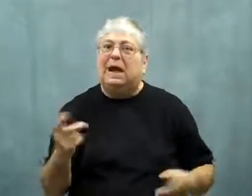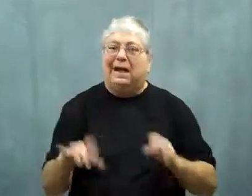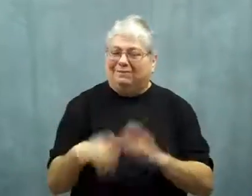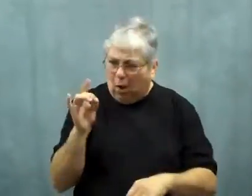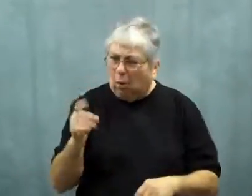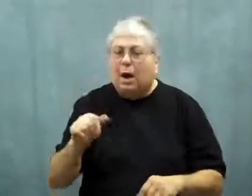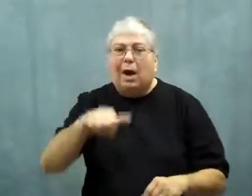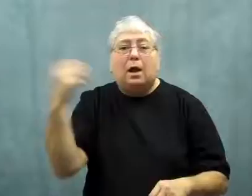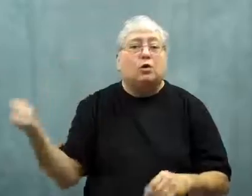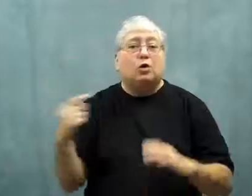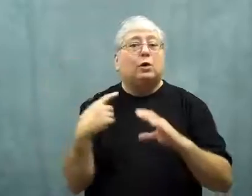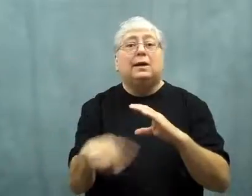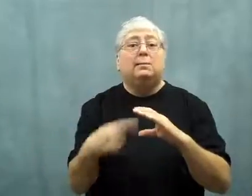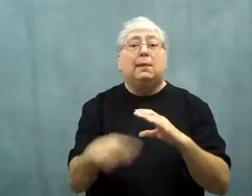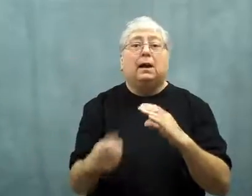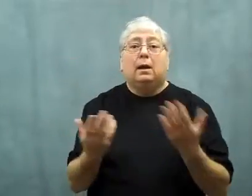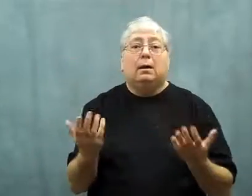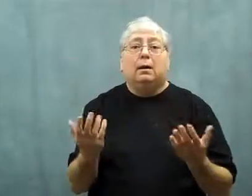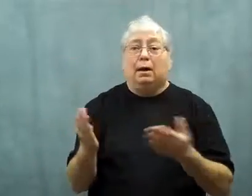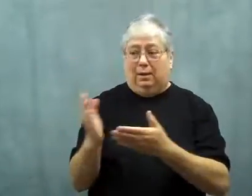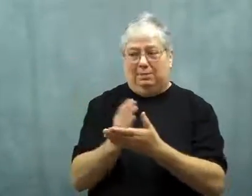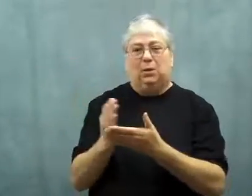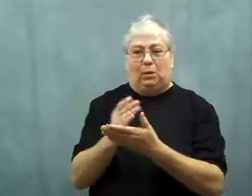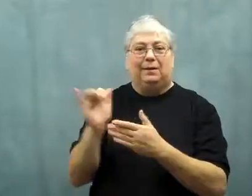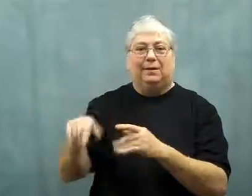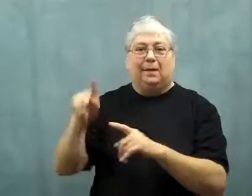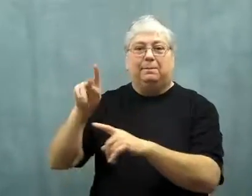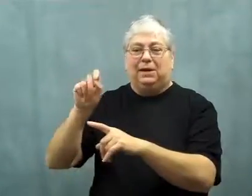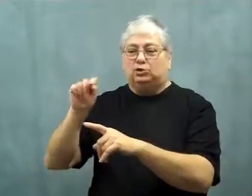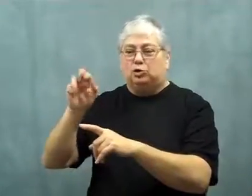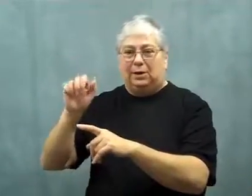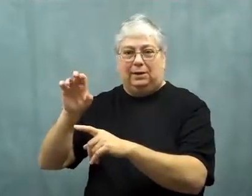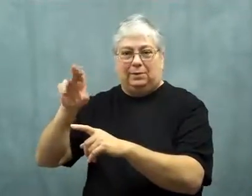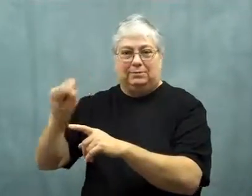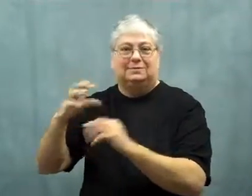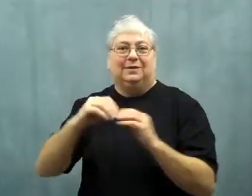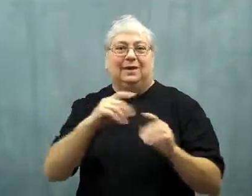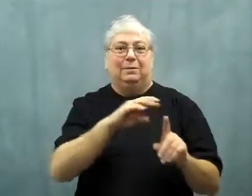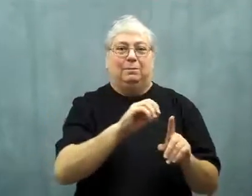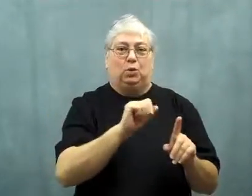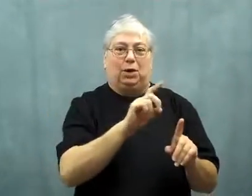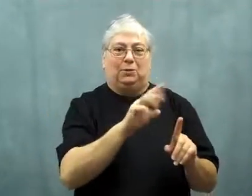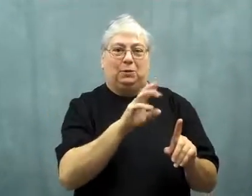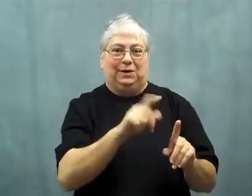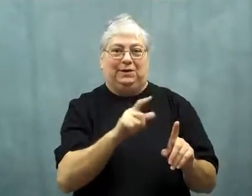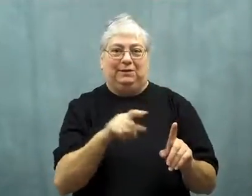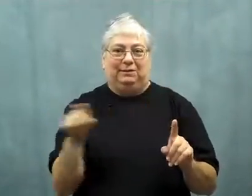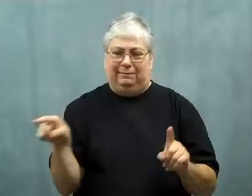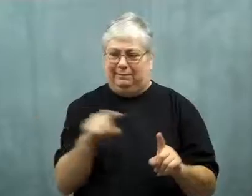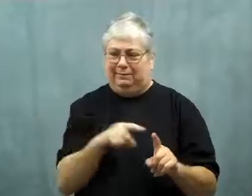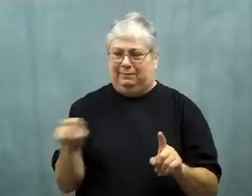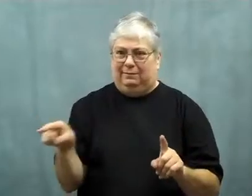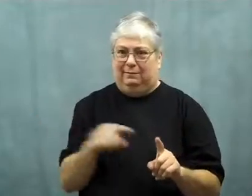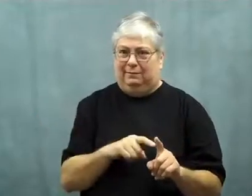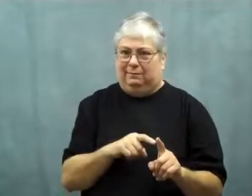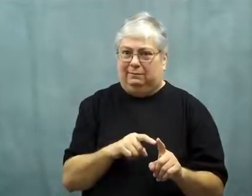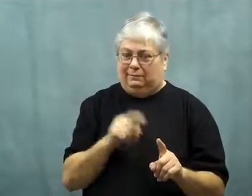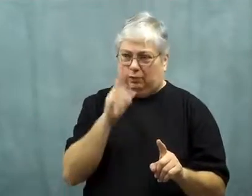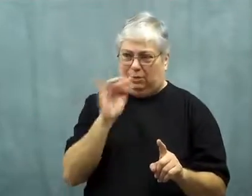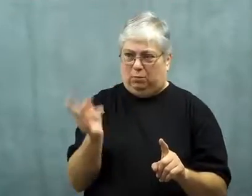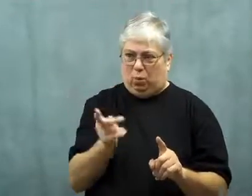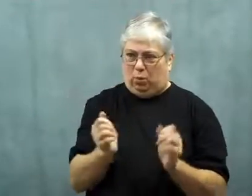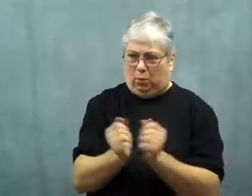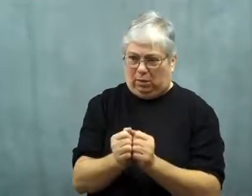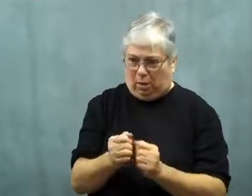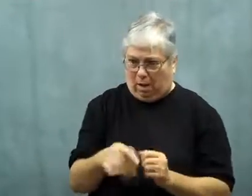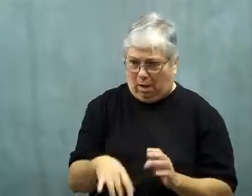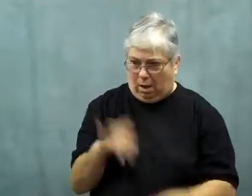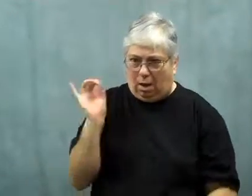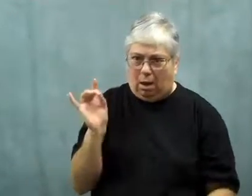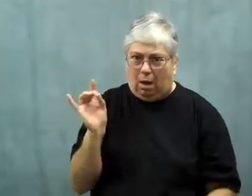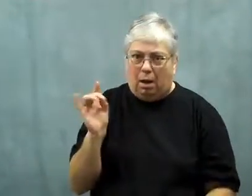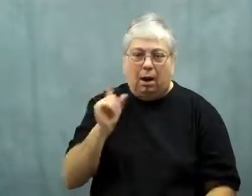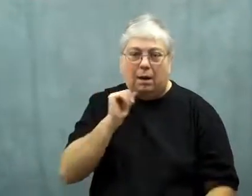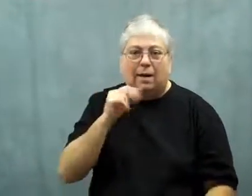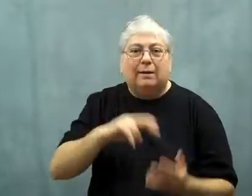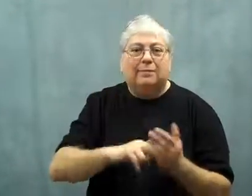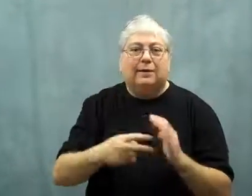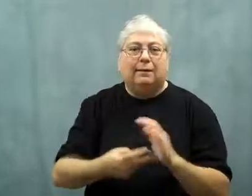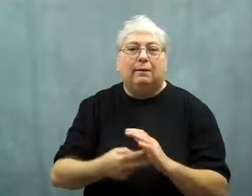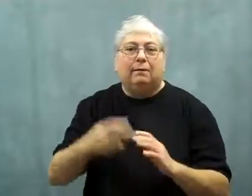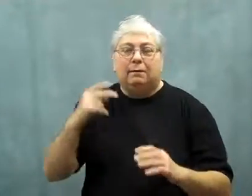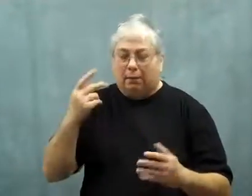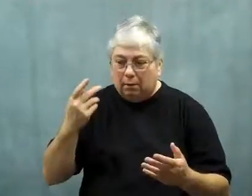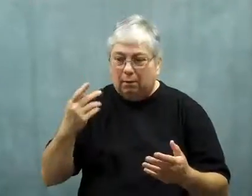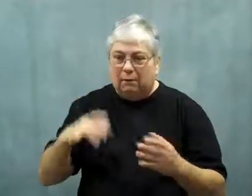The emails between Petraeus and Broadwell were discovered.